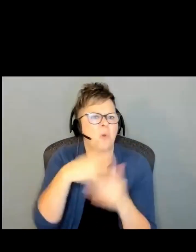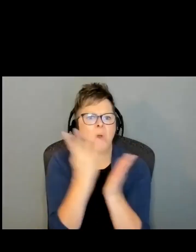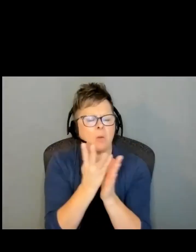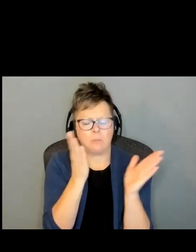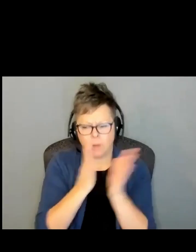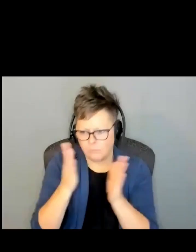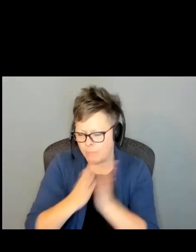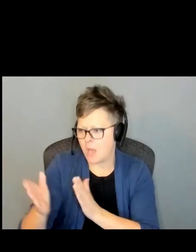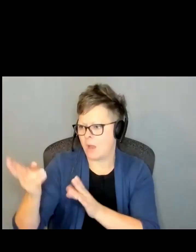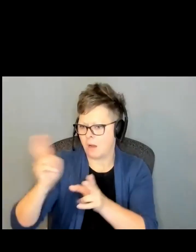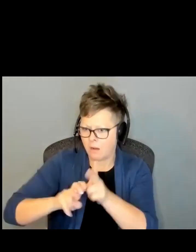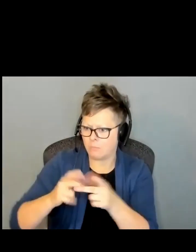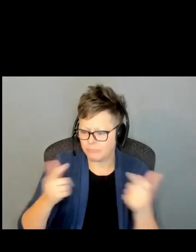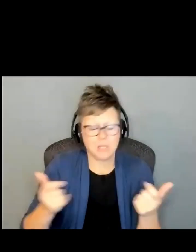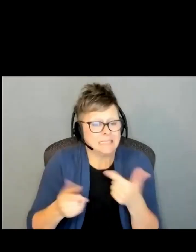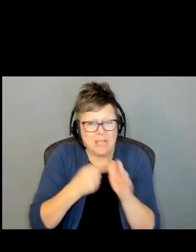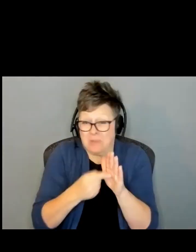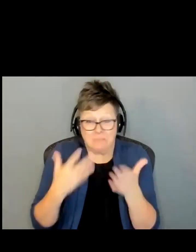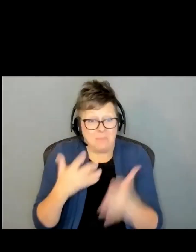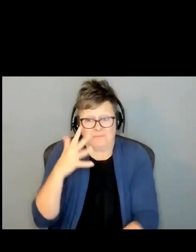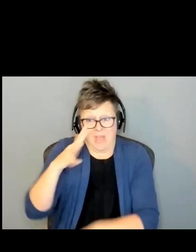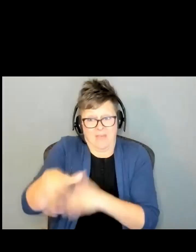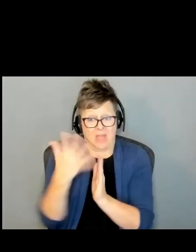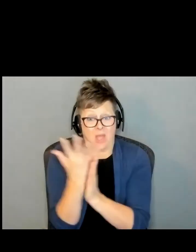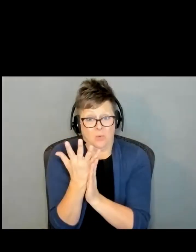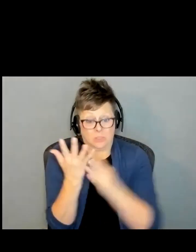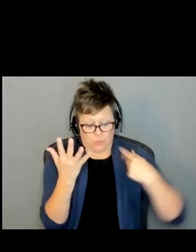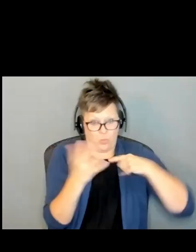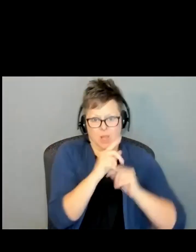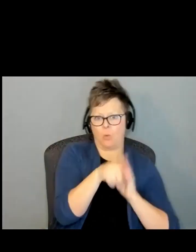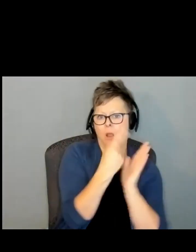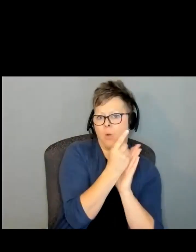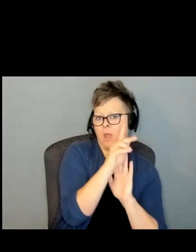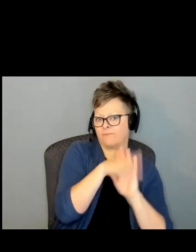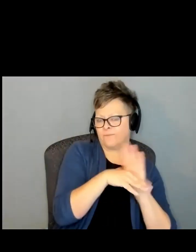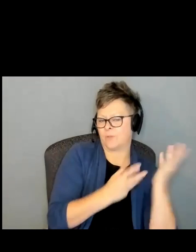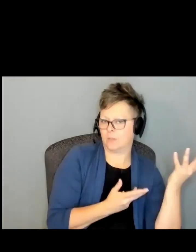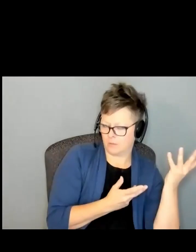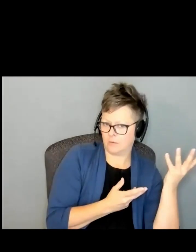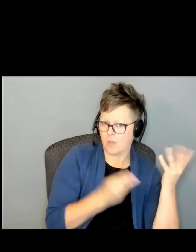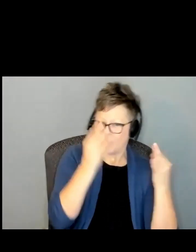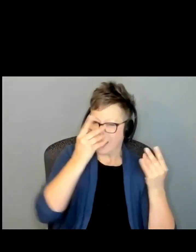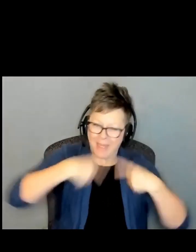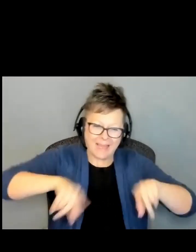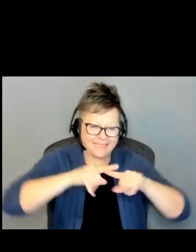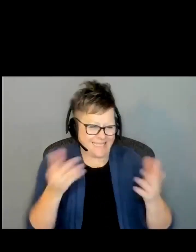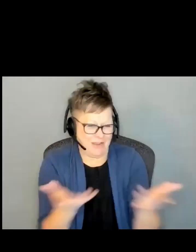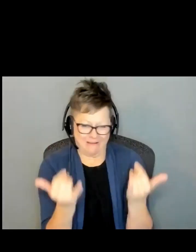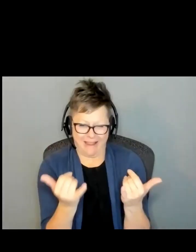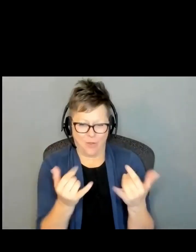Or sometimes it can be five. Because, think about the things of you and I who are in the space will take for granted.